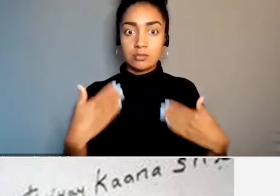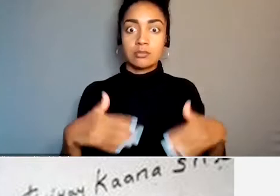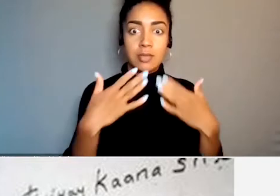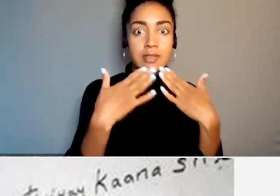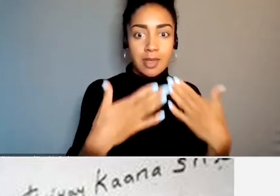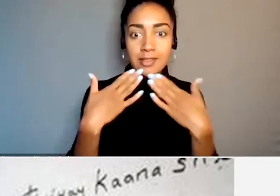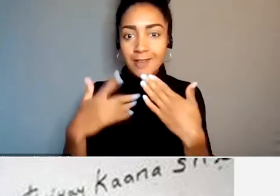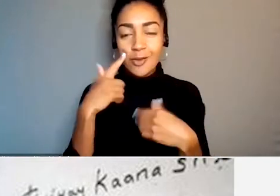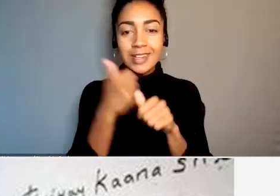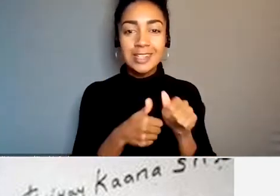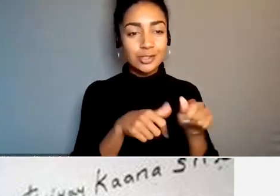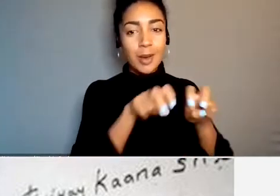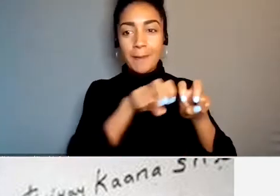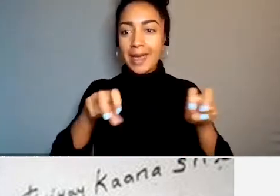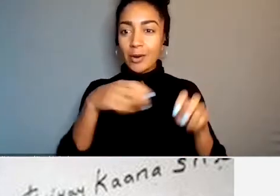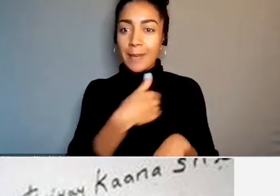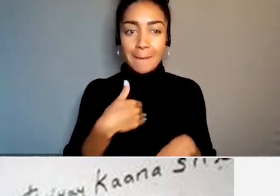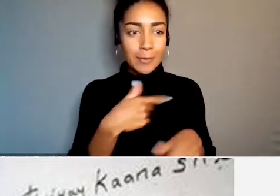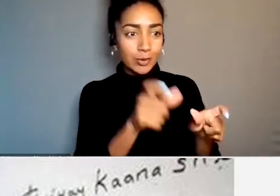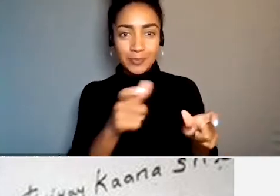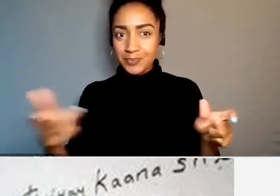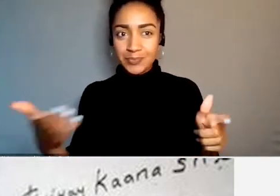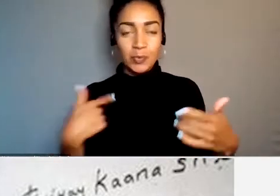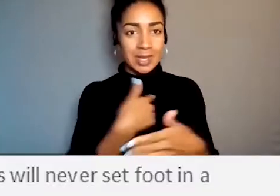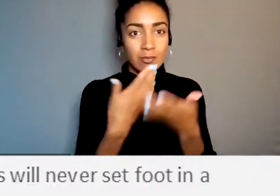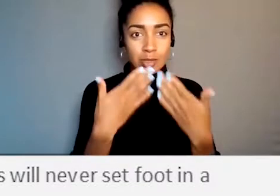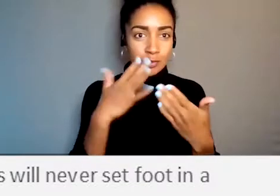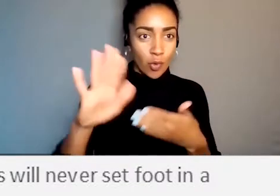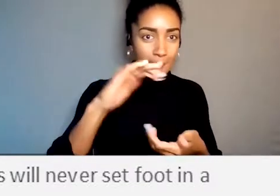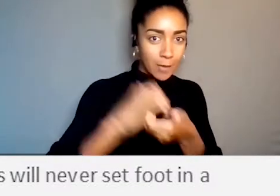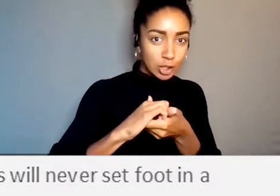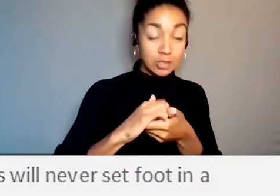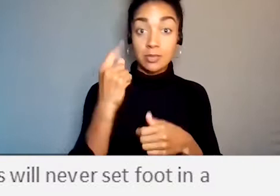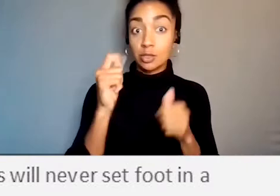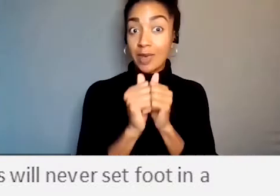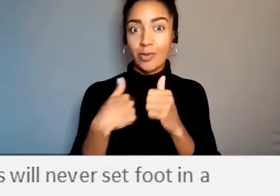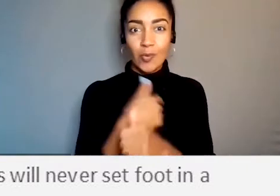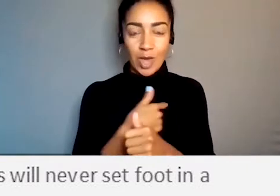We appreciate your partnership and together, we really are stronger. If we could go to the next slide, please.